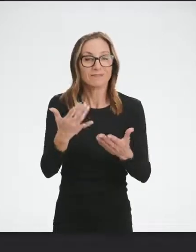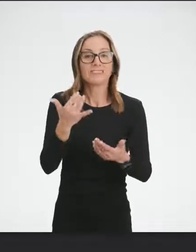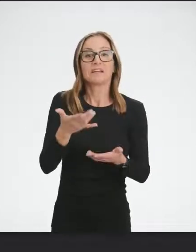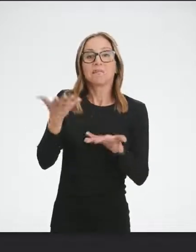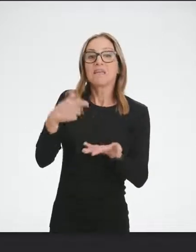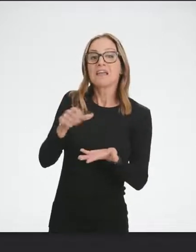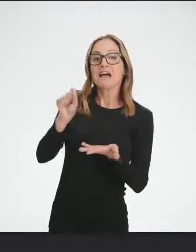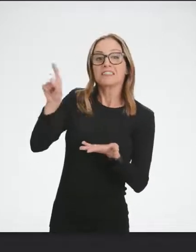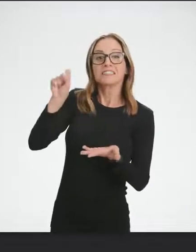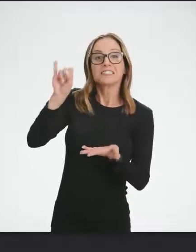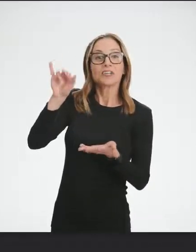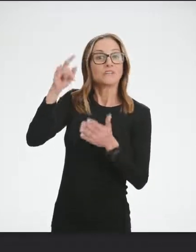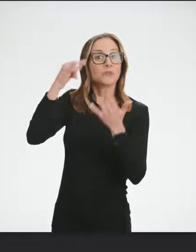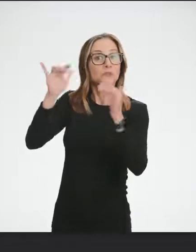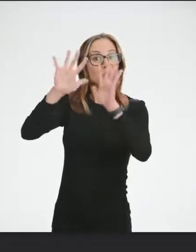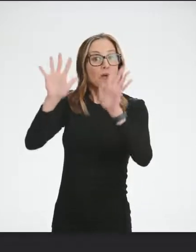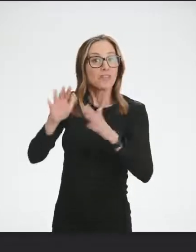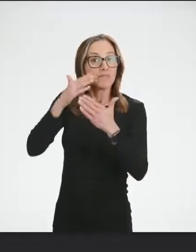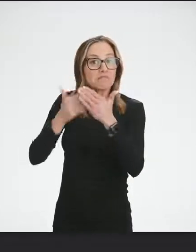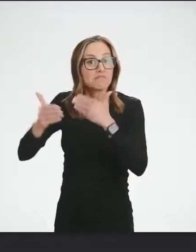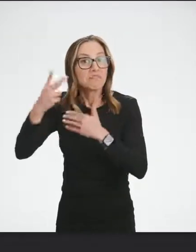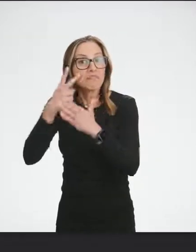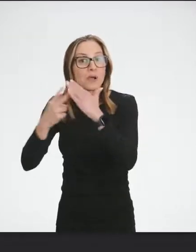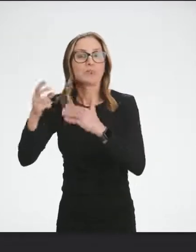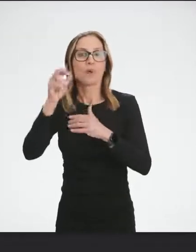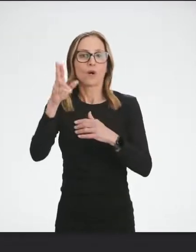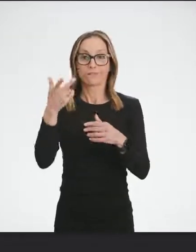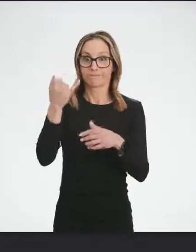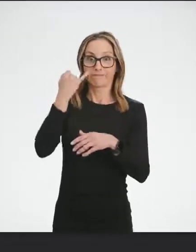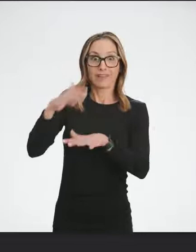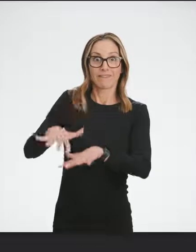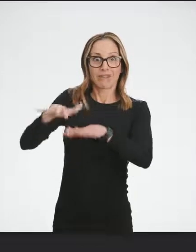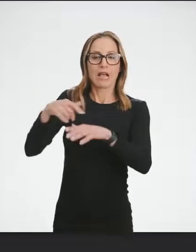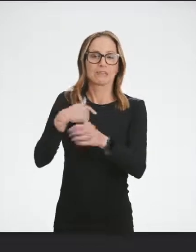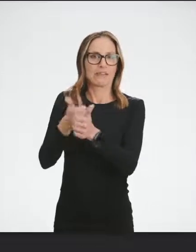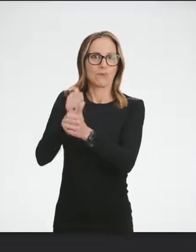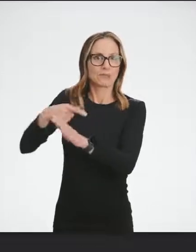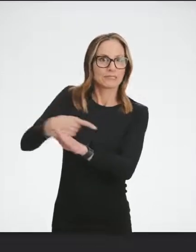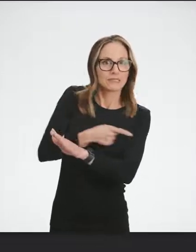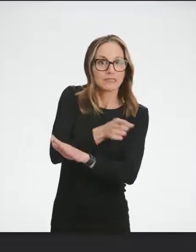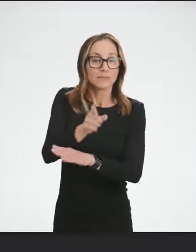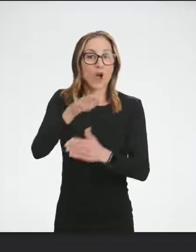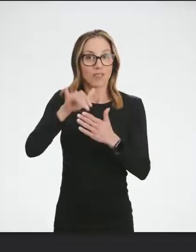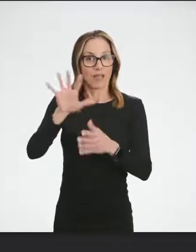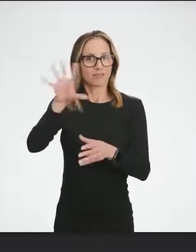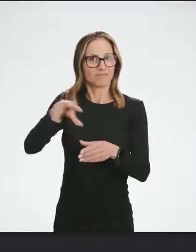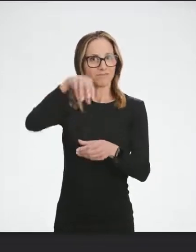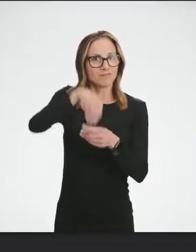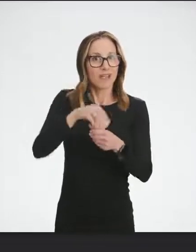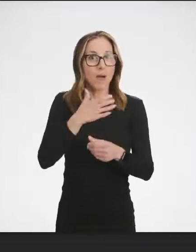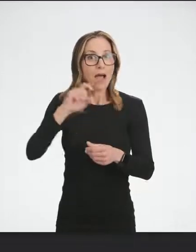rerouting navigation around flooding. All of that is built on our Apple Weather service.